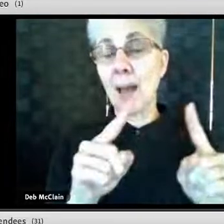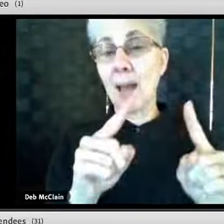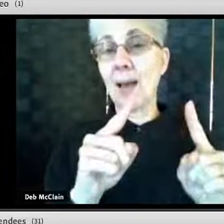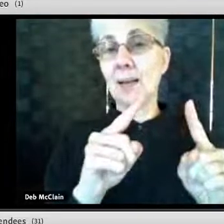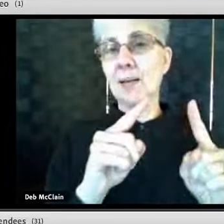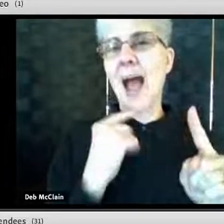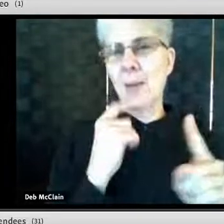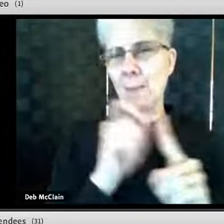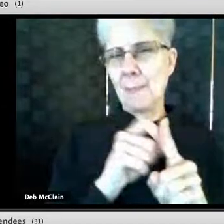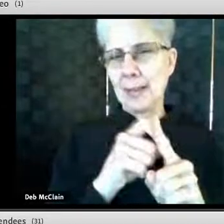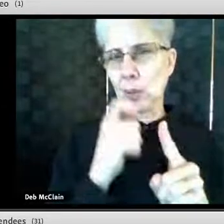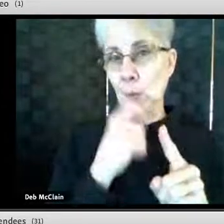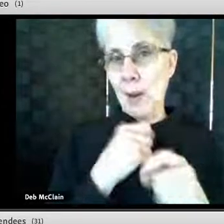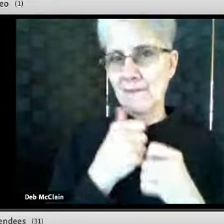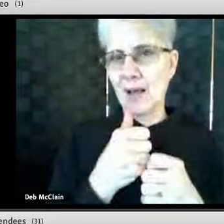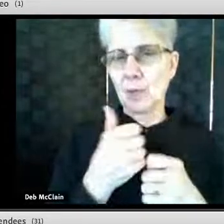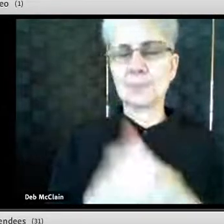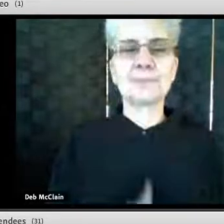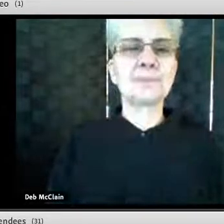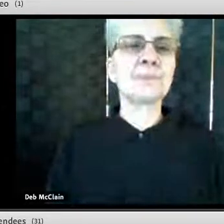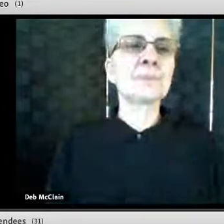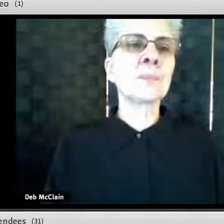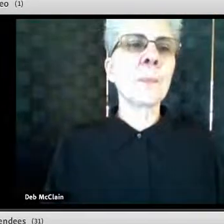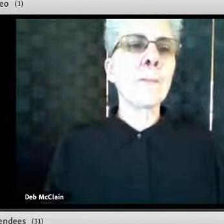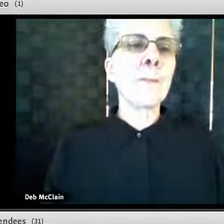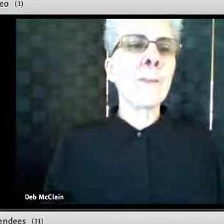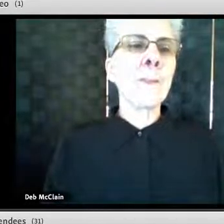but I would be really picky on who I follow.